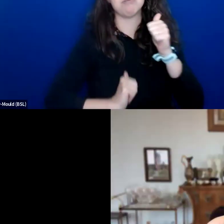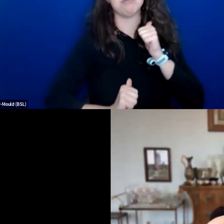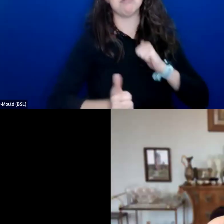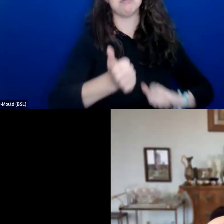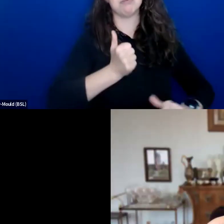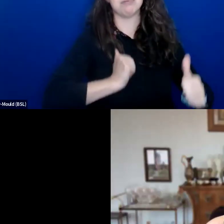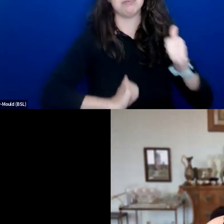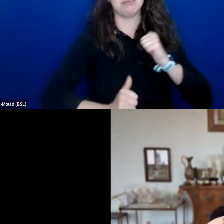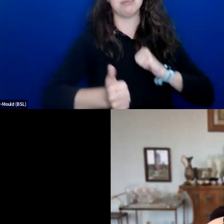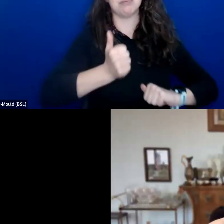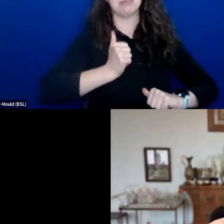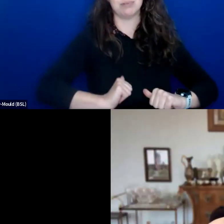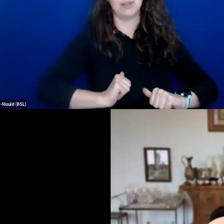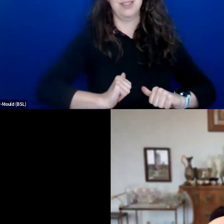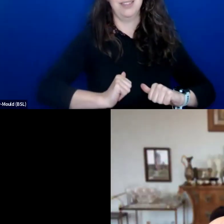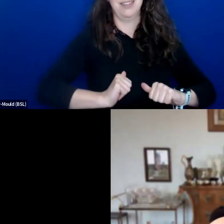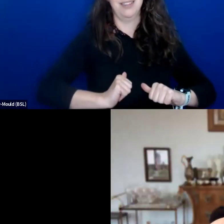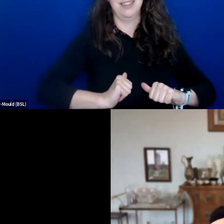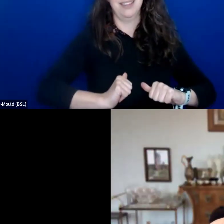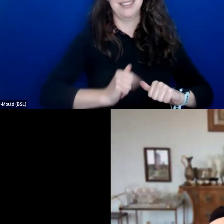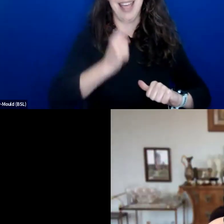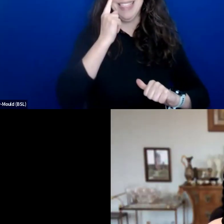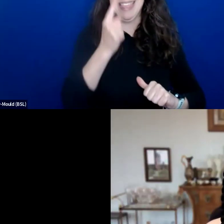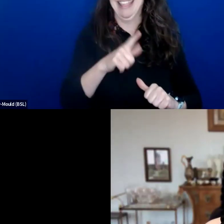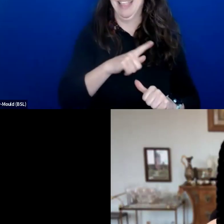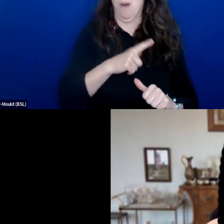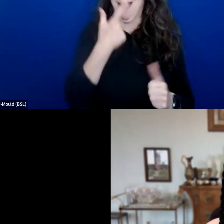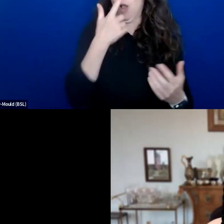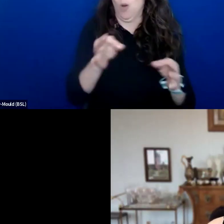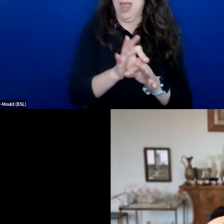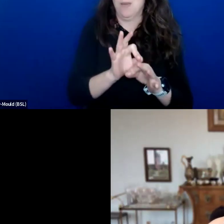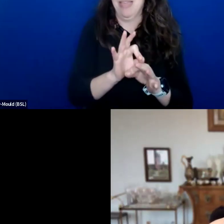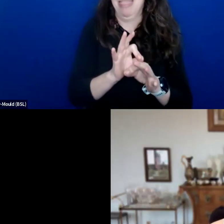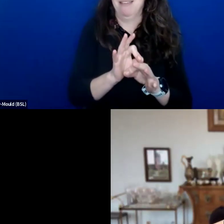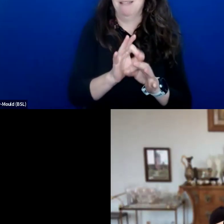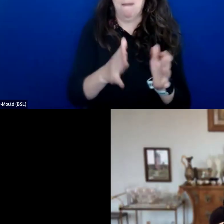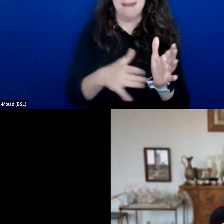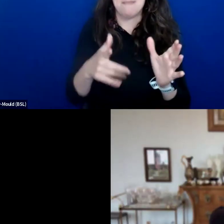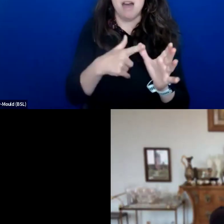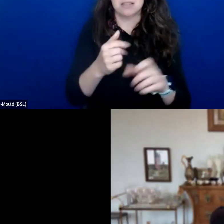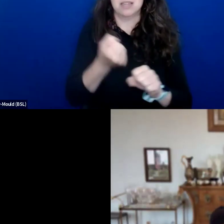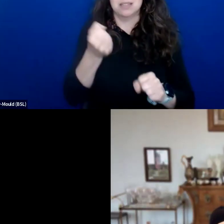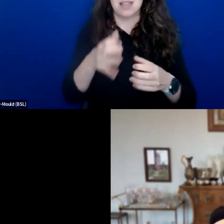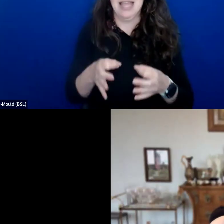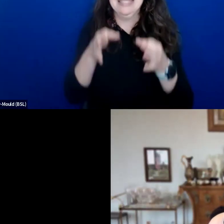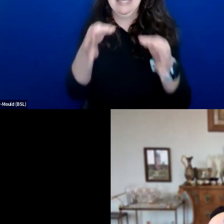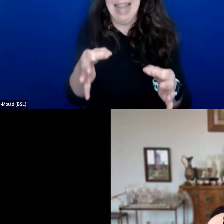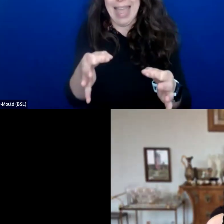the hook a bit of not going and doing my master's right away. And if he had had it his way, I also would've done a PhD. But that wasn't the